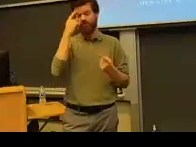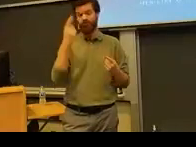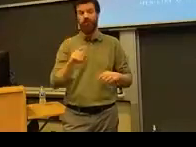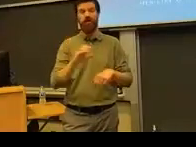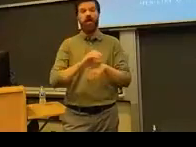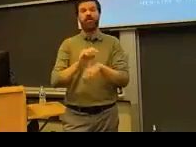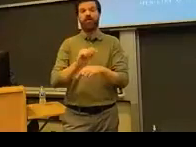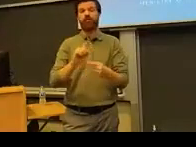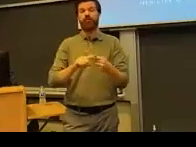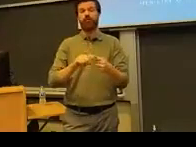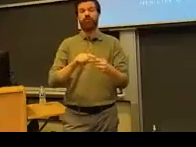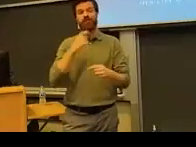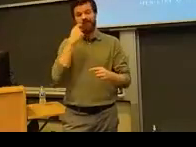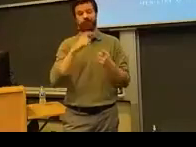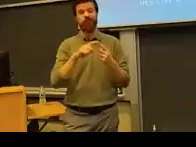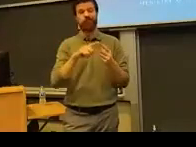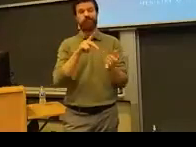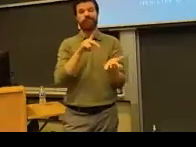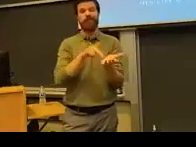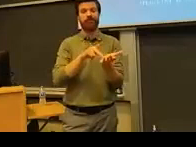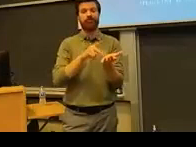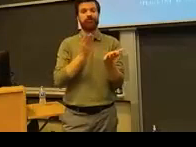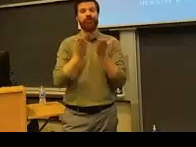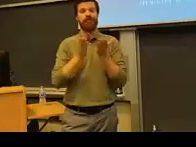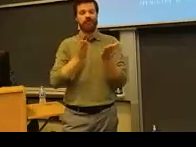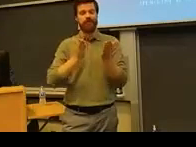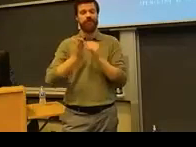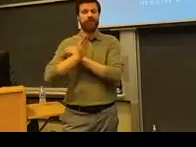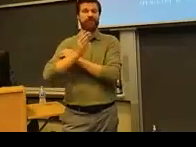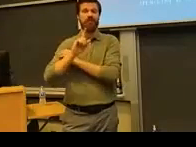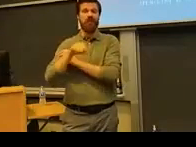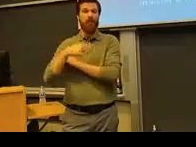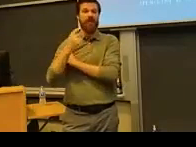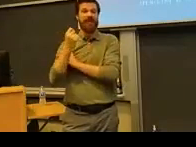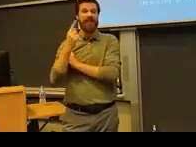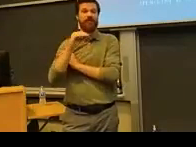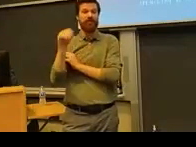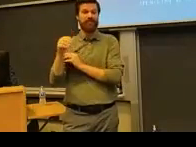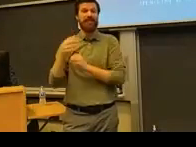addiction or Psychiatry Services uh only 11% were receiving medications for their